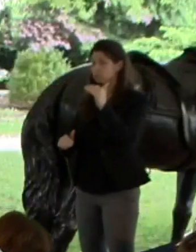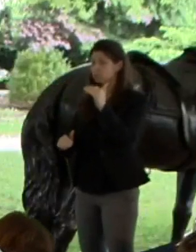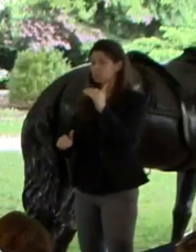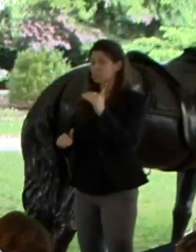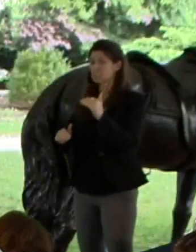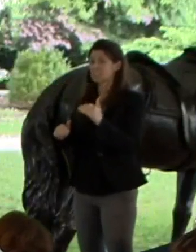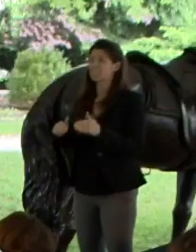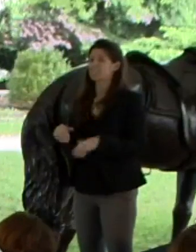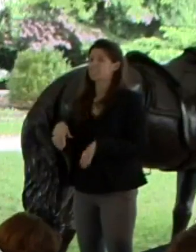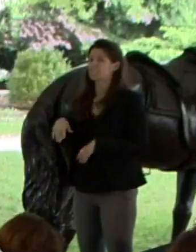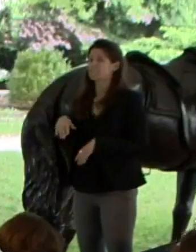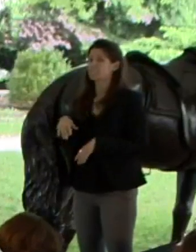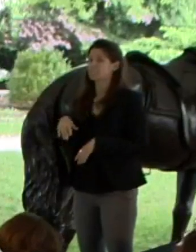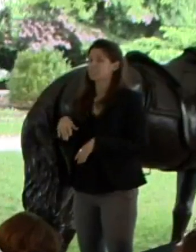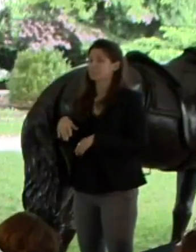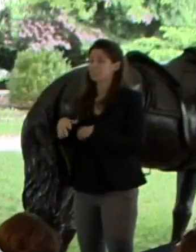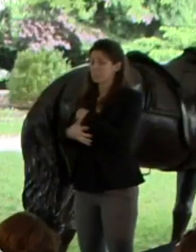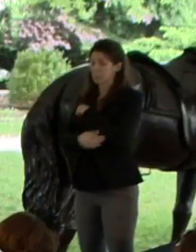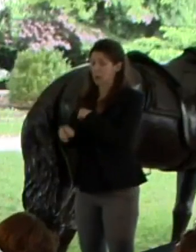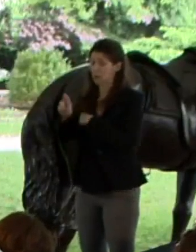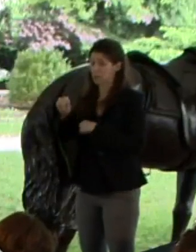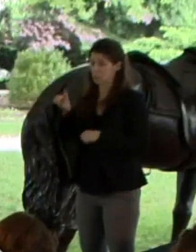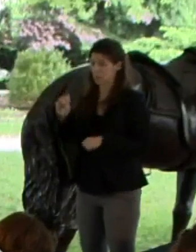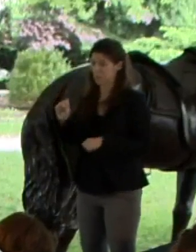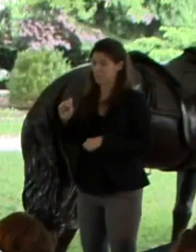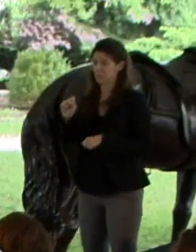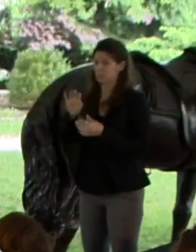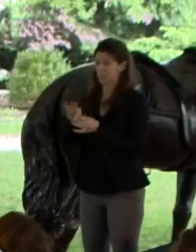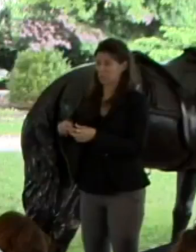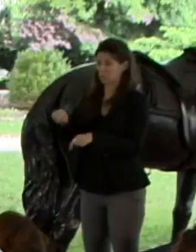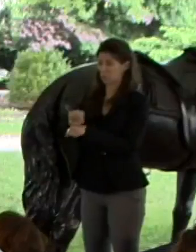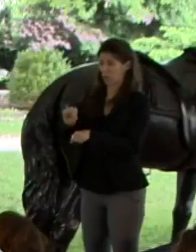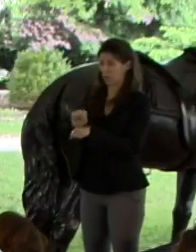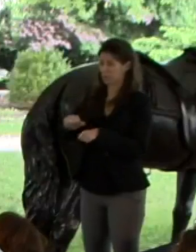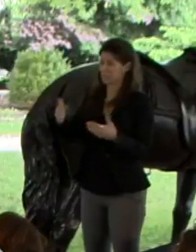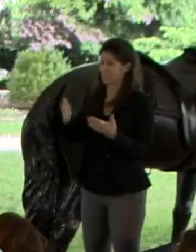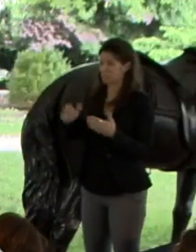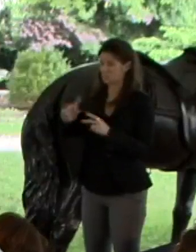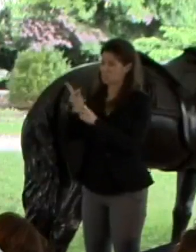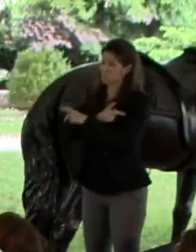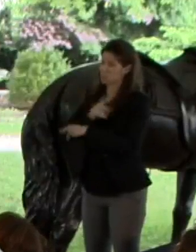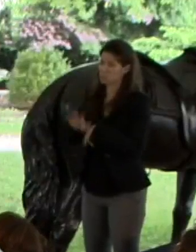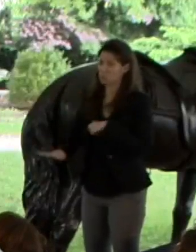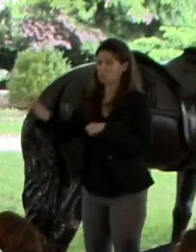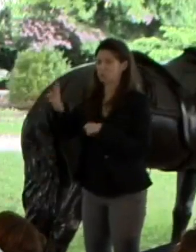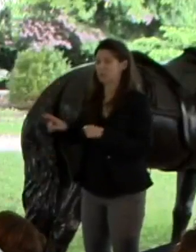WITH RECORD INCOME INEQUALITY ONE OF THE HIGHEST POVERTY RATES